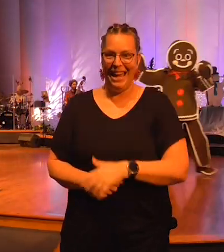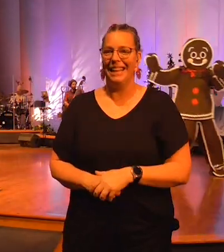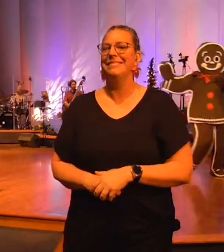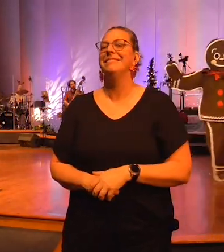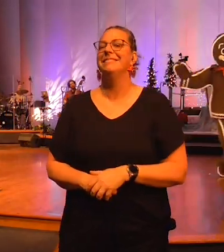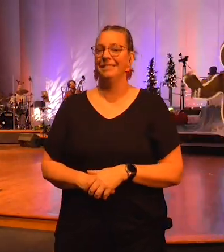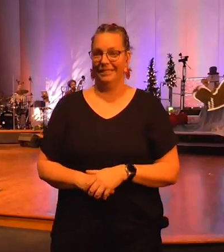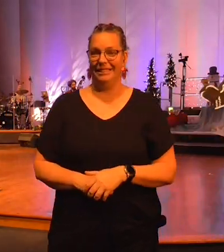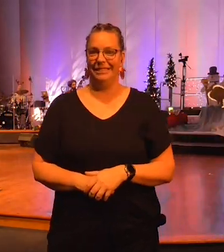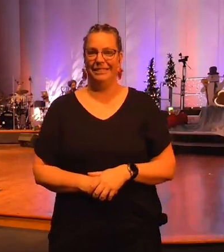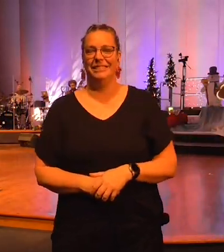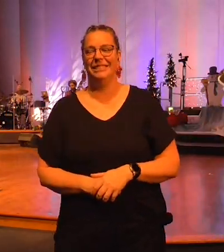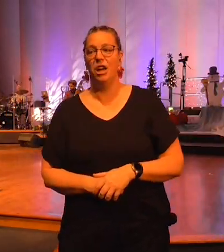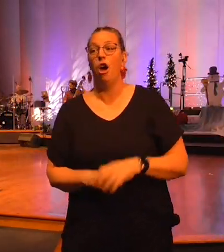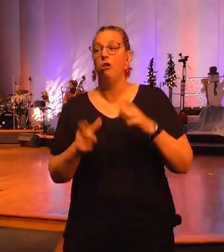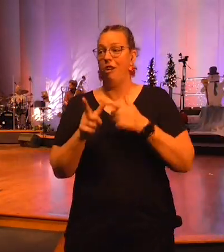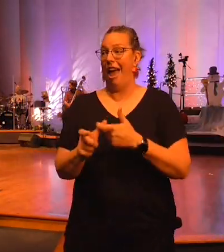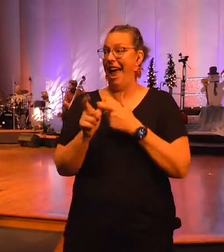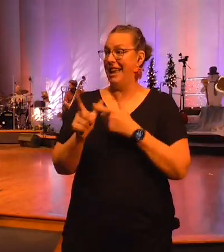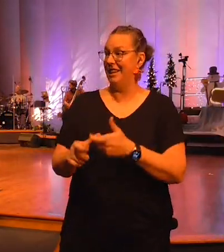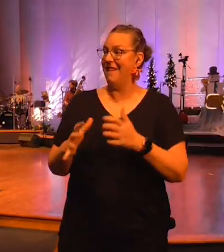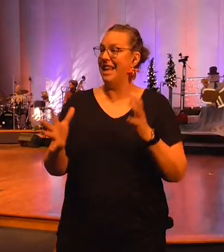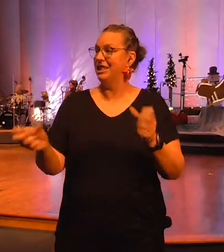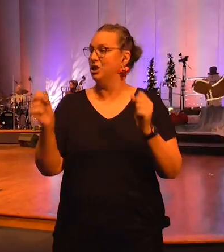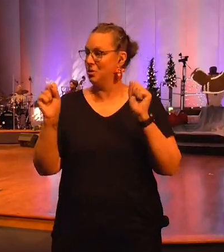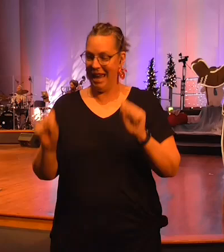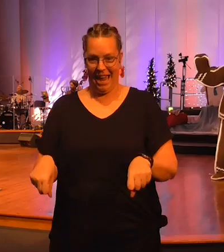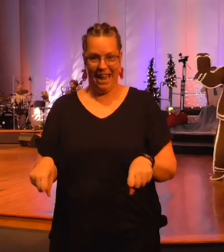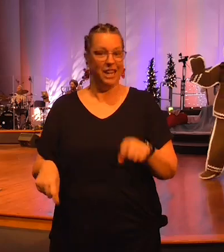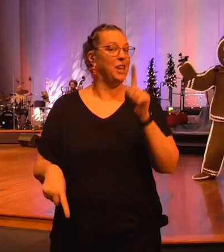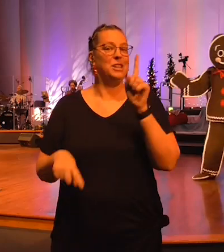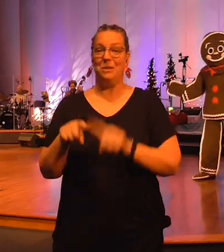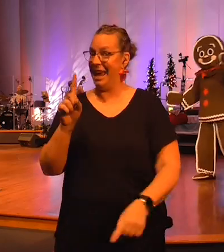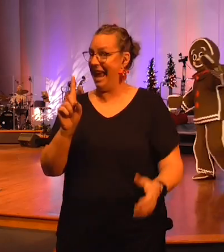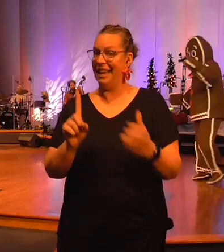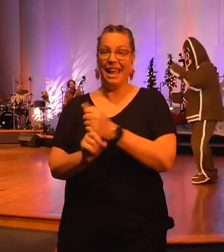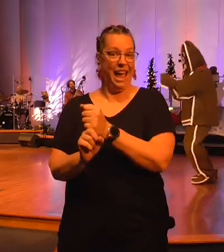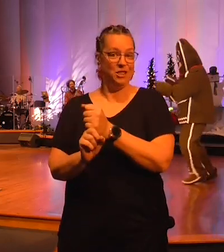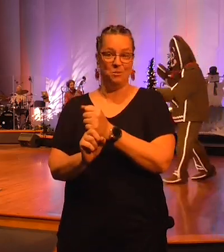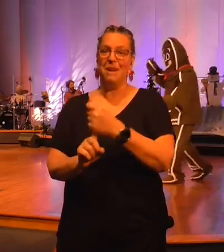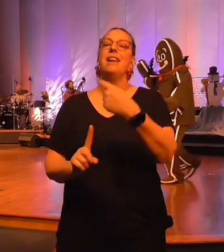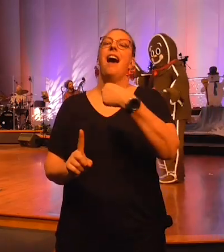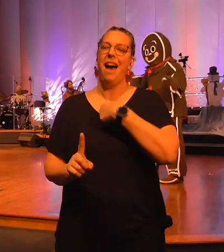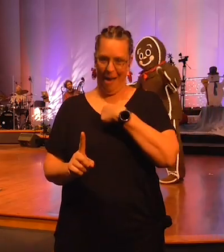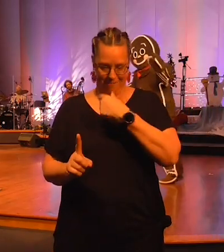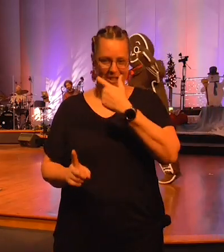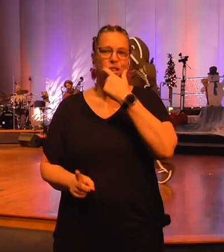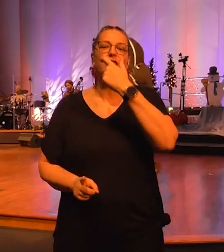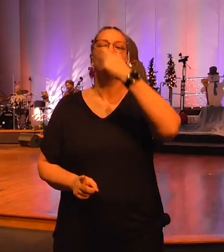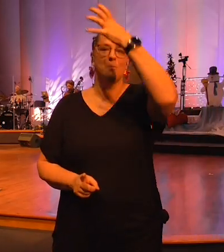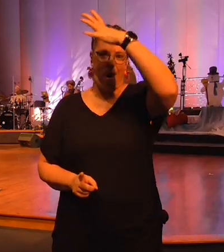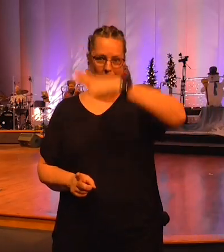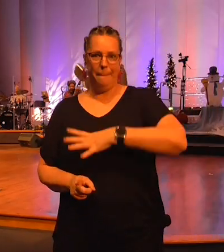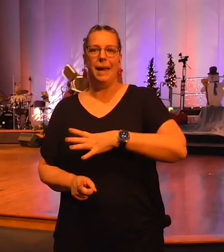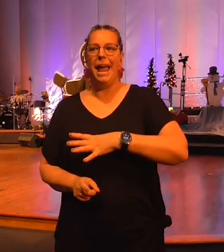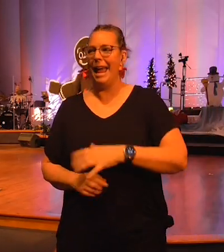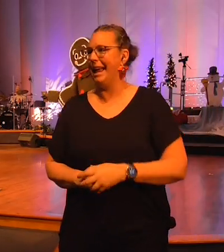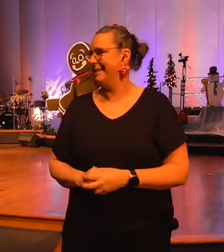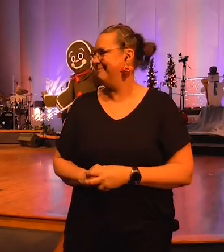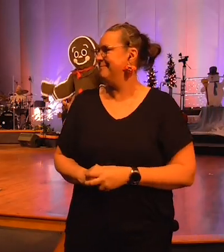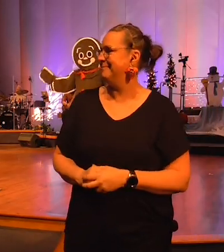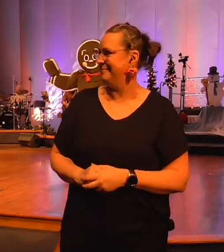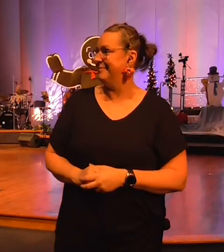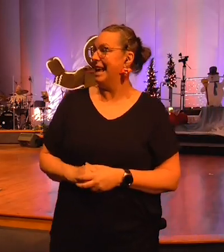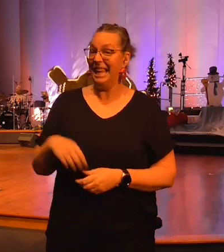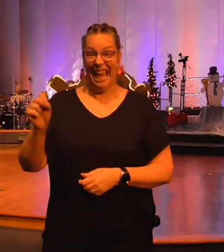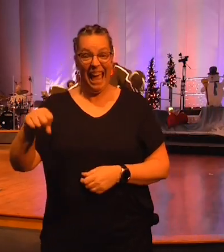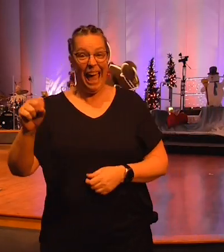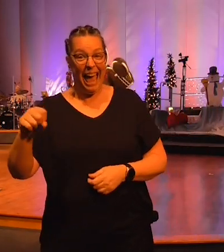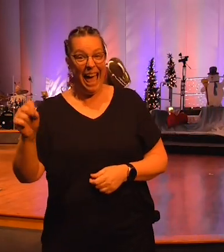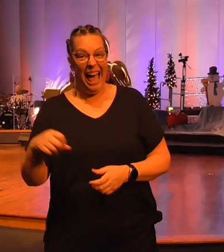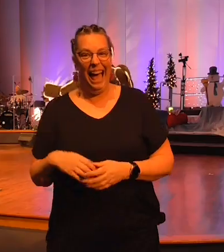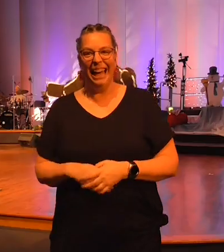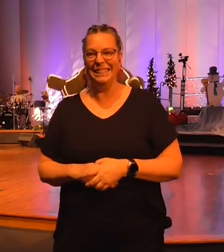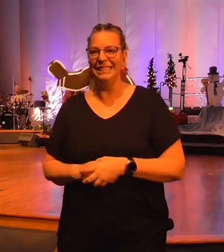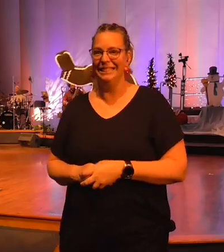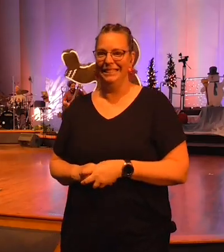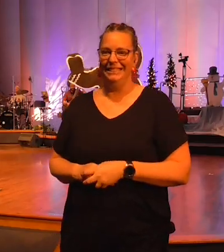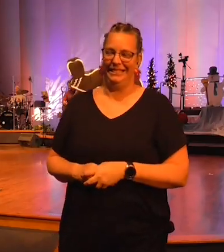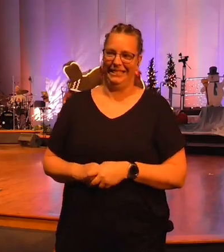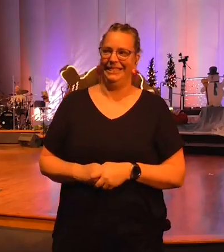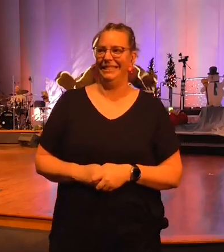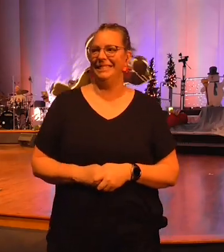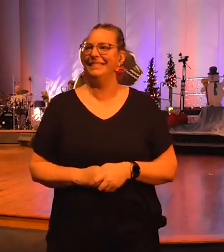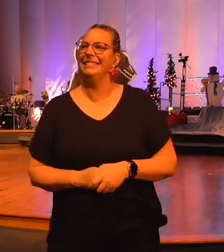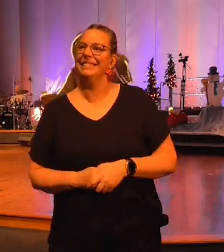can fast as you can you can't oh